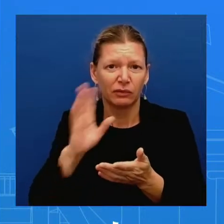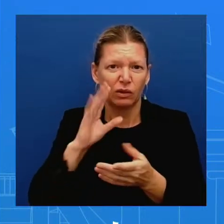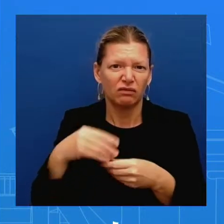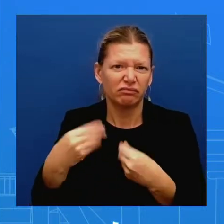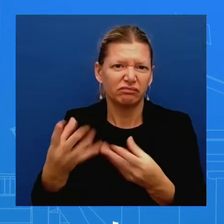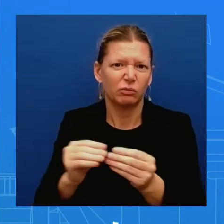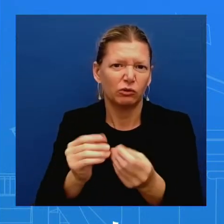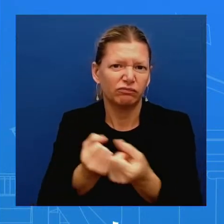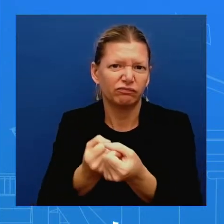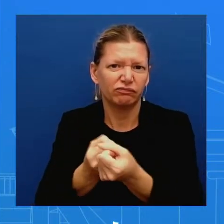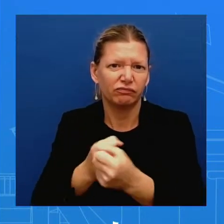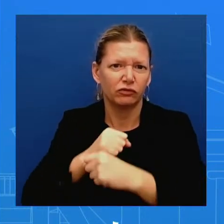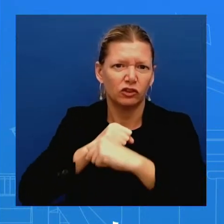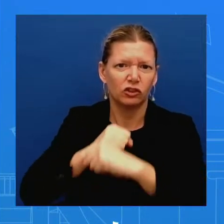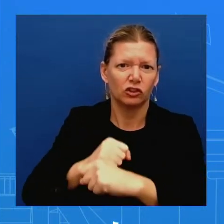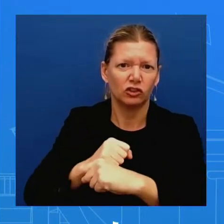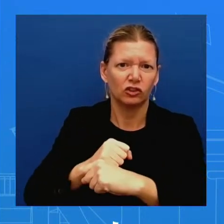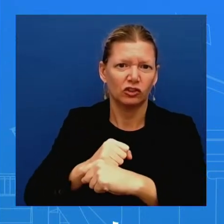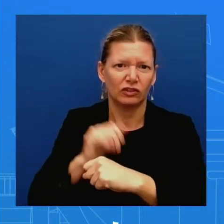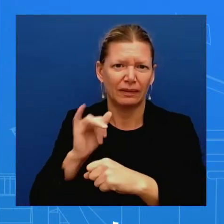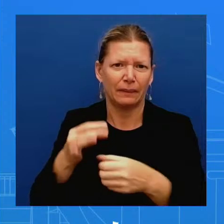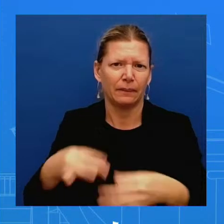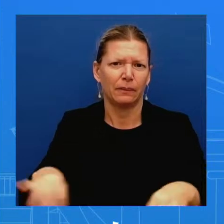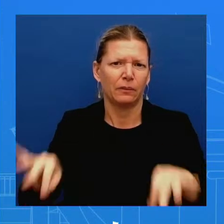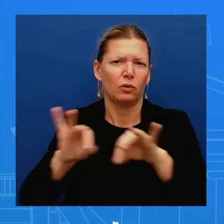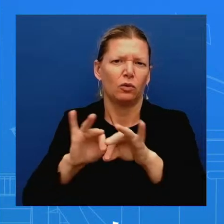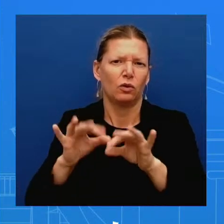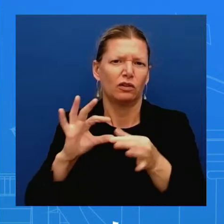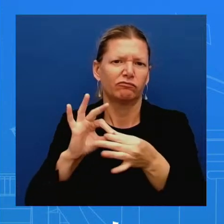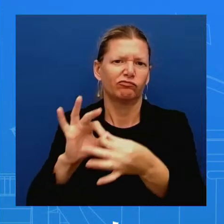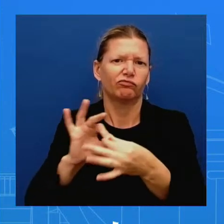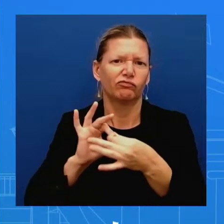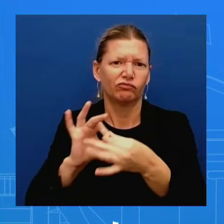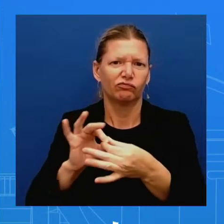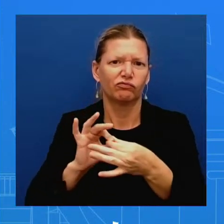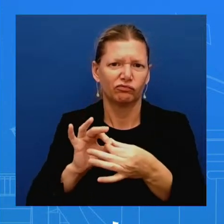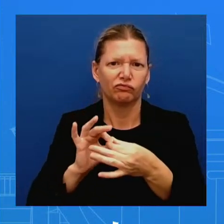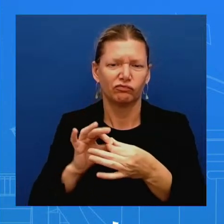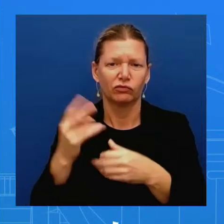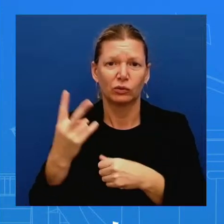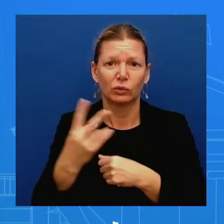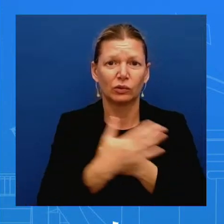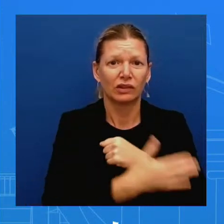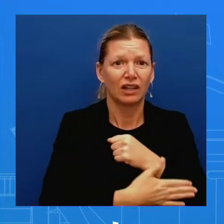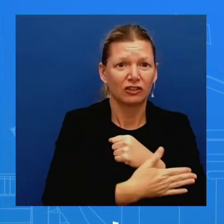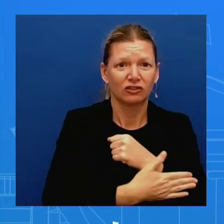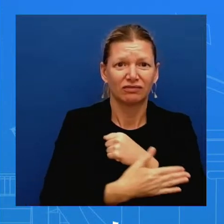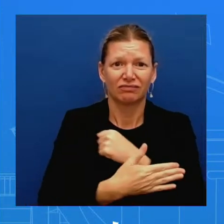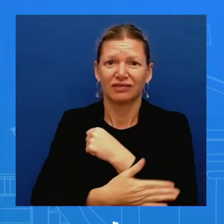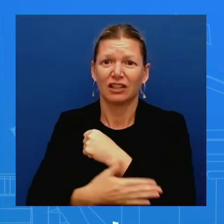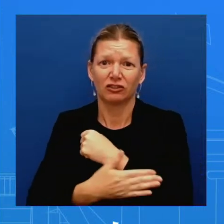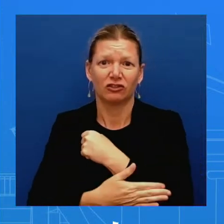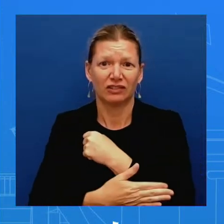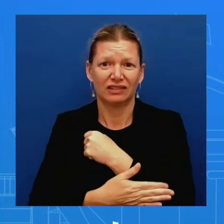they stand out as a -- two countries who will -- who are, as I said, put out the statement. But, you know, that is not the position -- not --